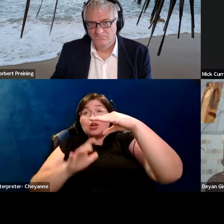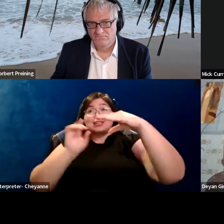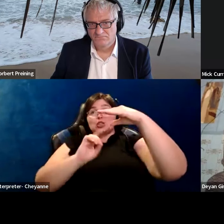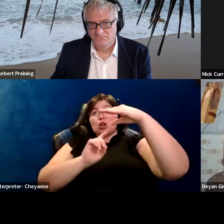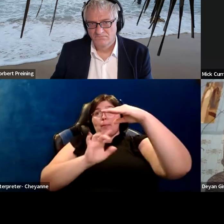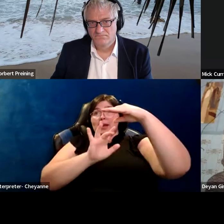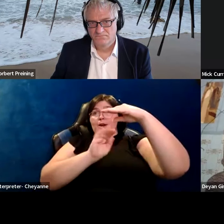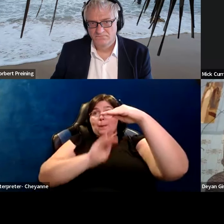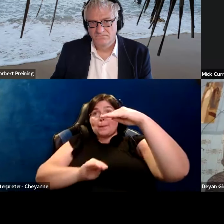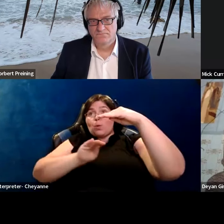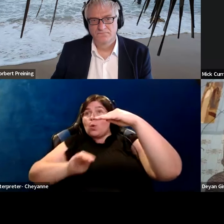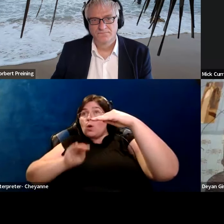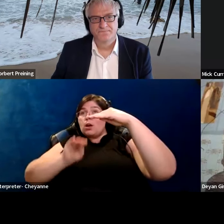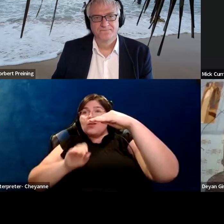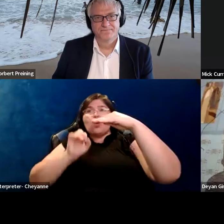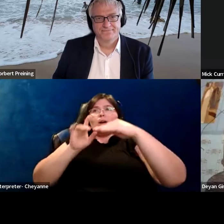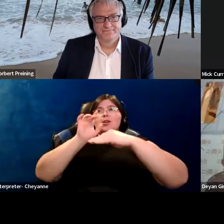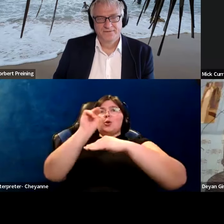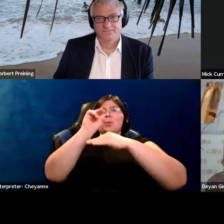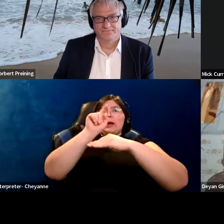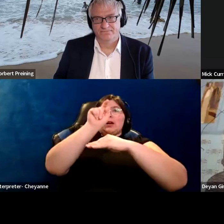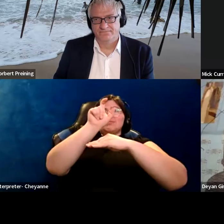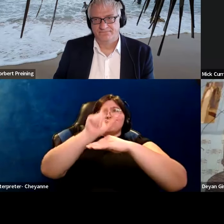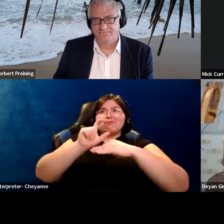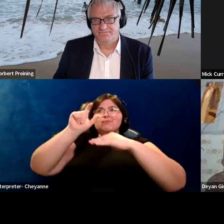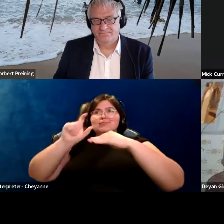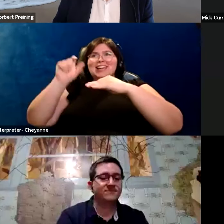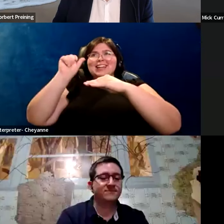And so because it's very hard for anyone,